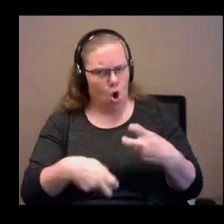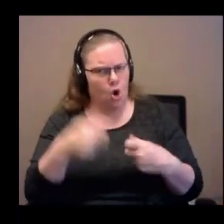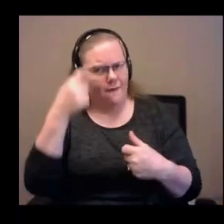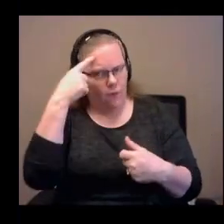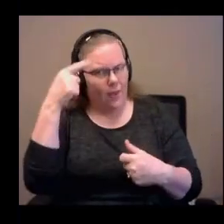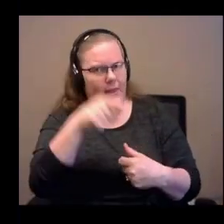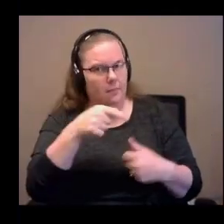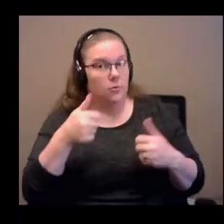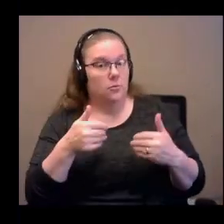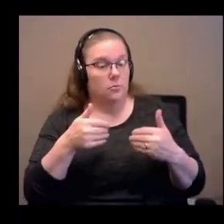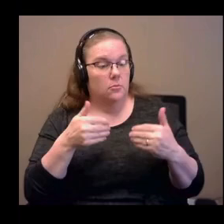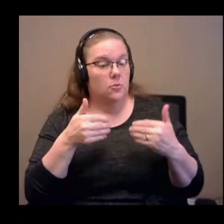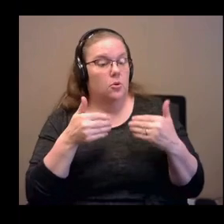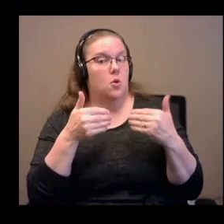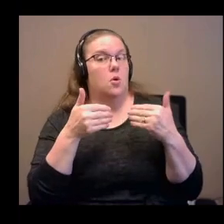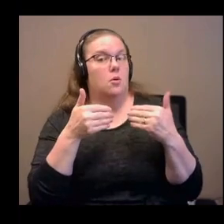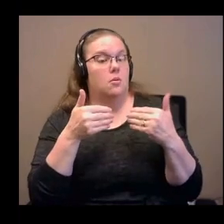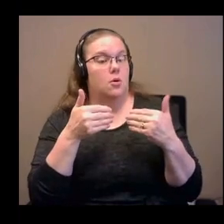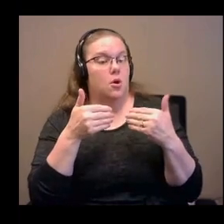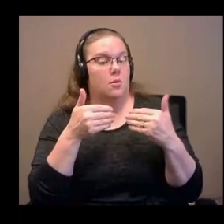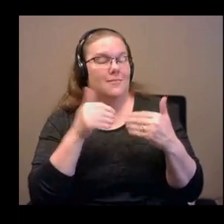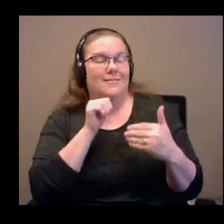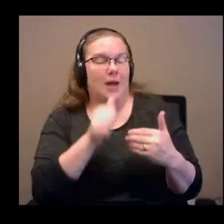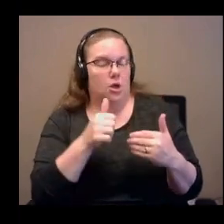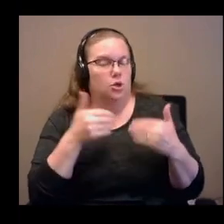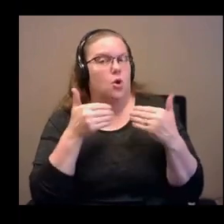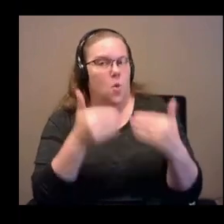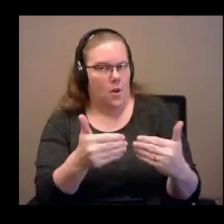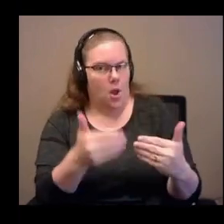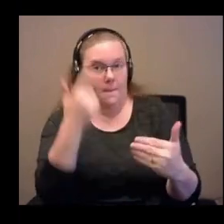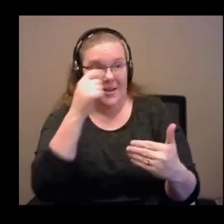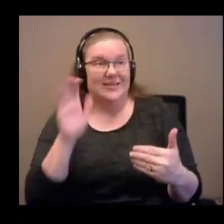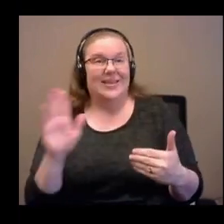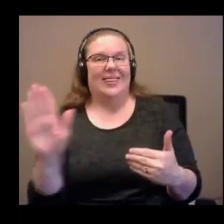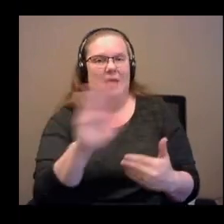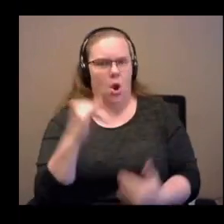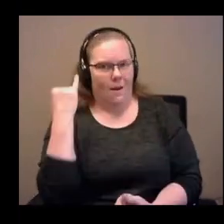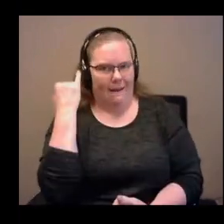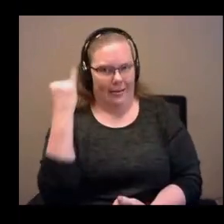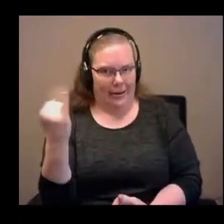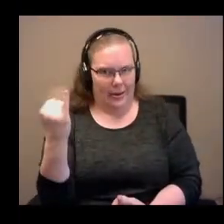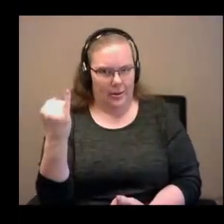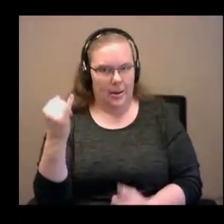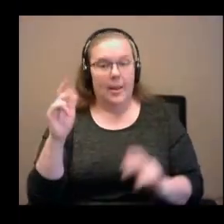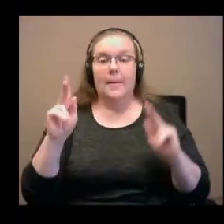because it was their idea in the first place, right? People love being involved in a process.